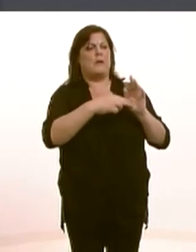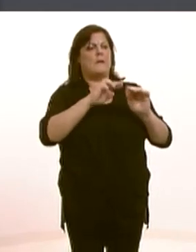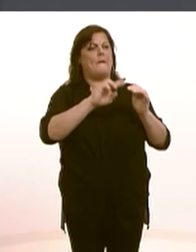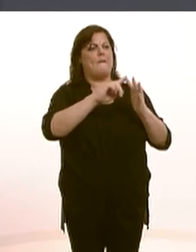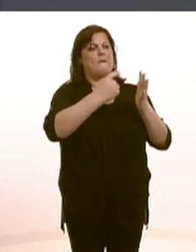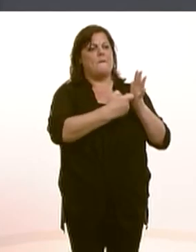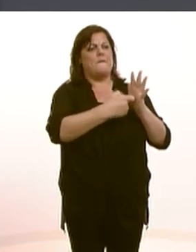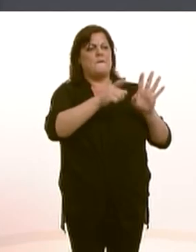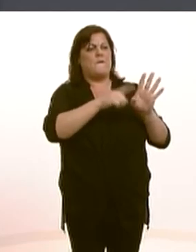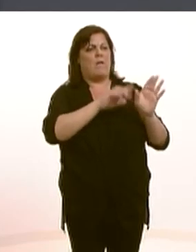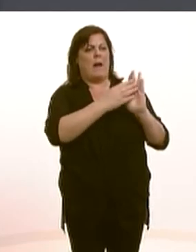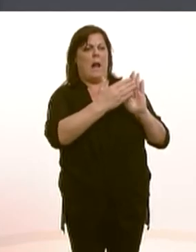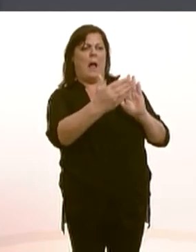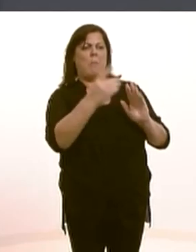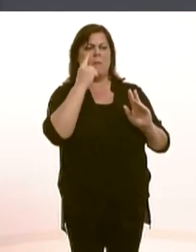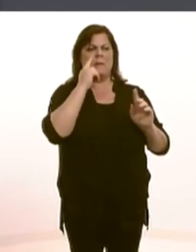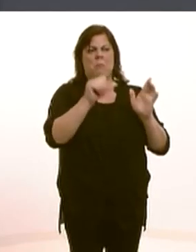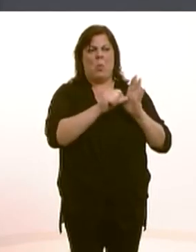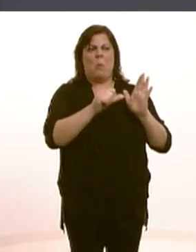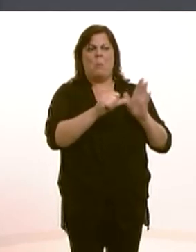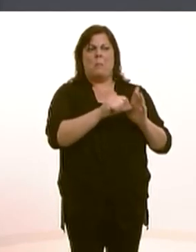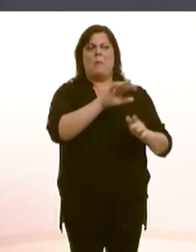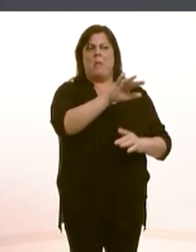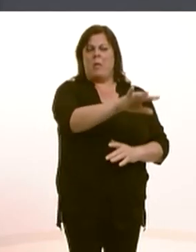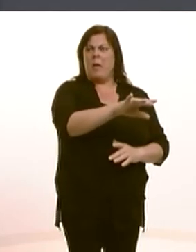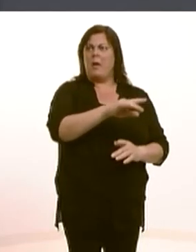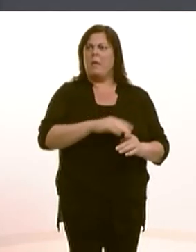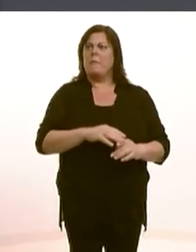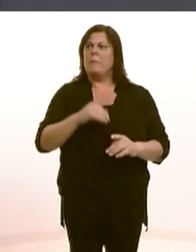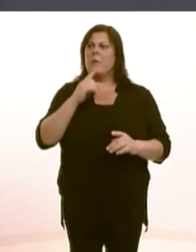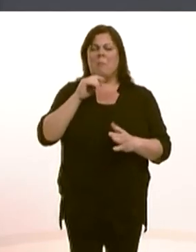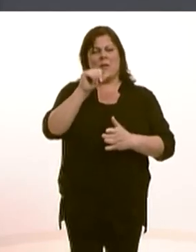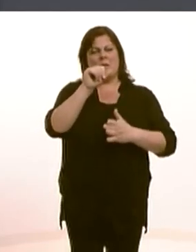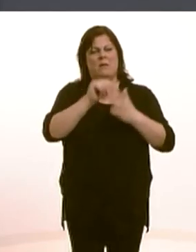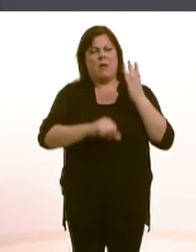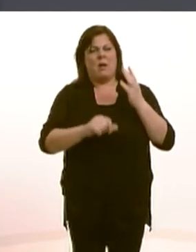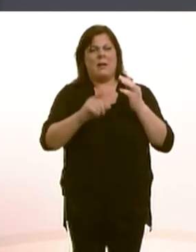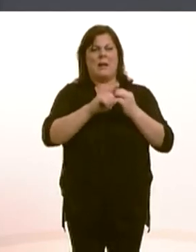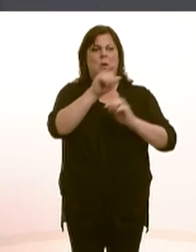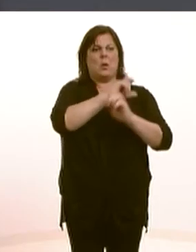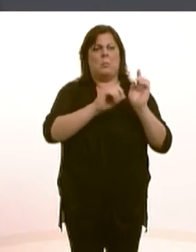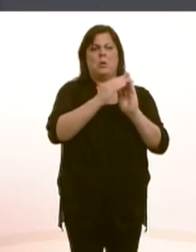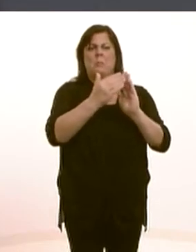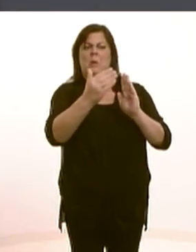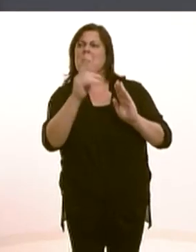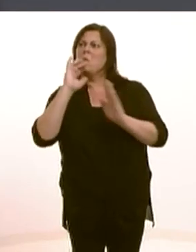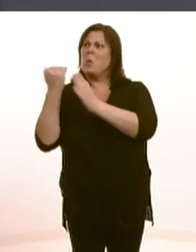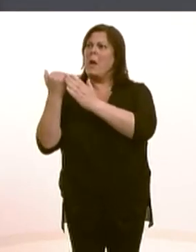But, they always face difficult times when they start off trying to become a community library. What can the Welsh Government do to support those community groups that are trying to